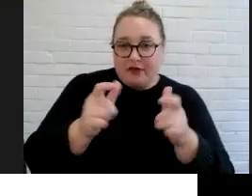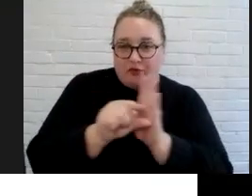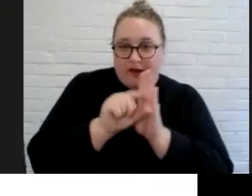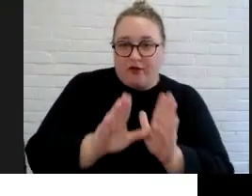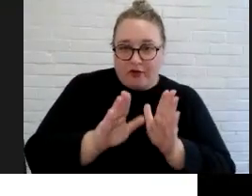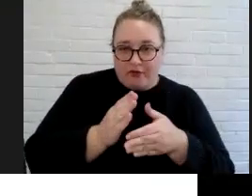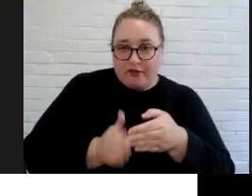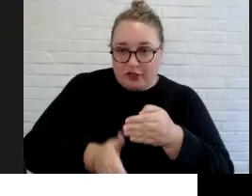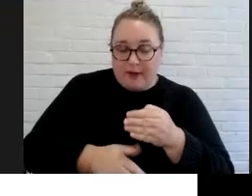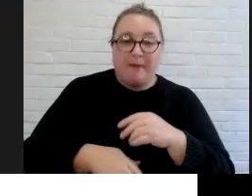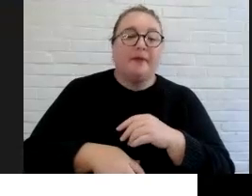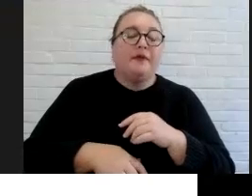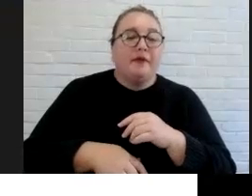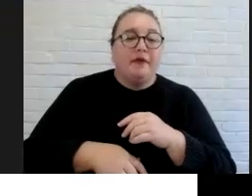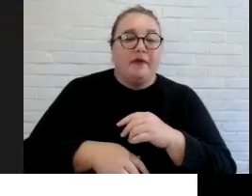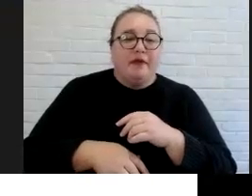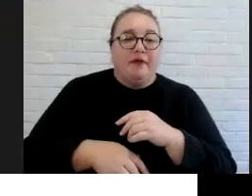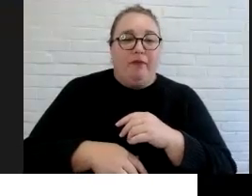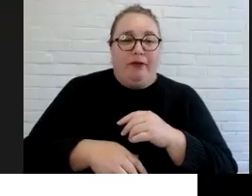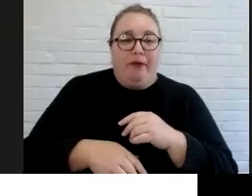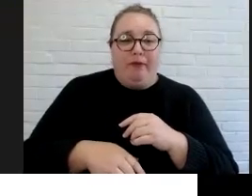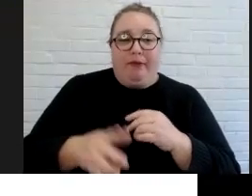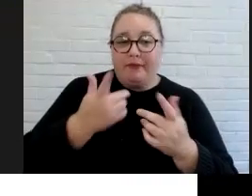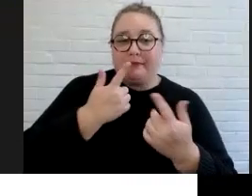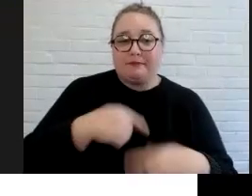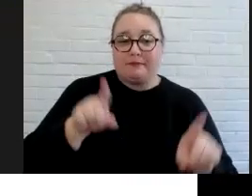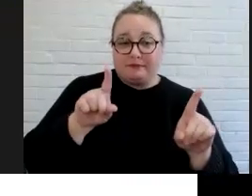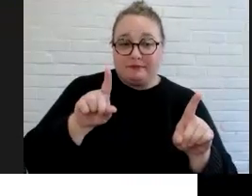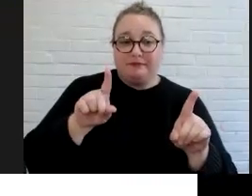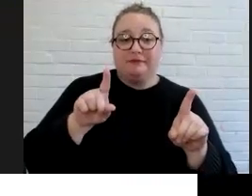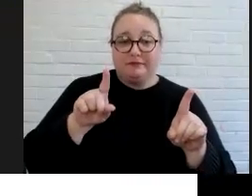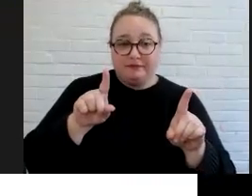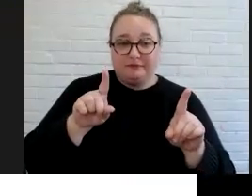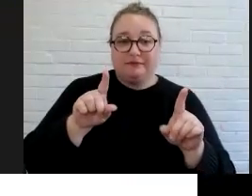about, the assignments that she just graded, providing information.